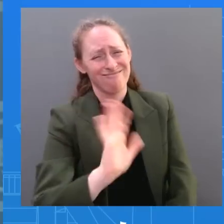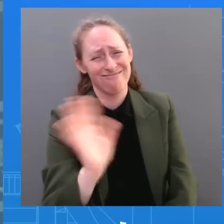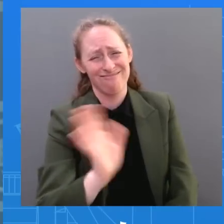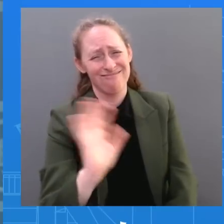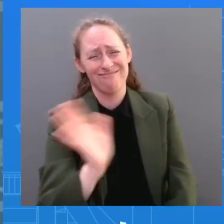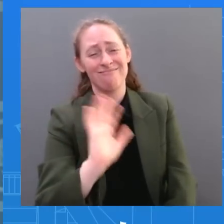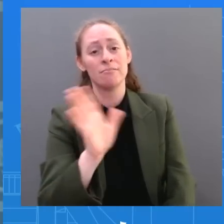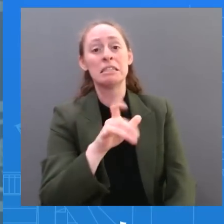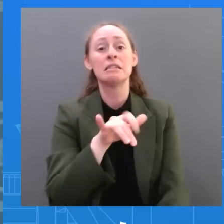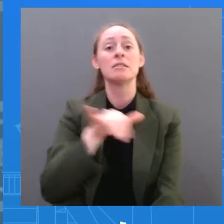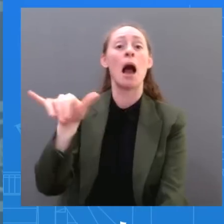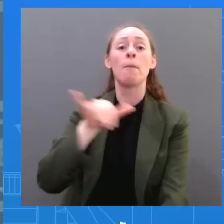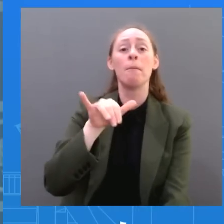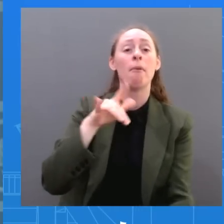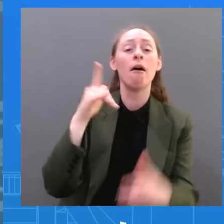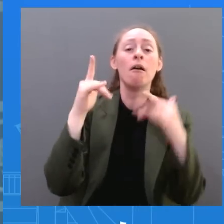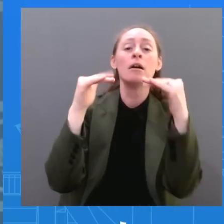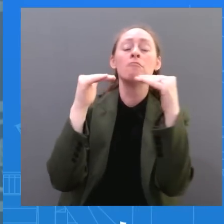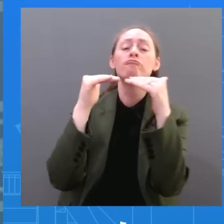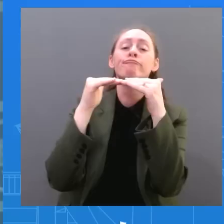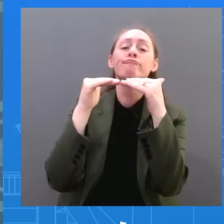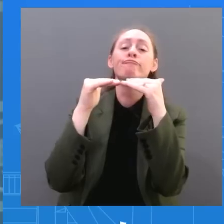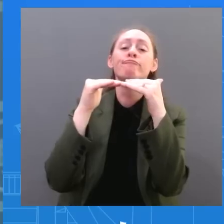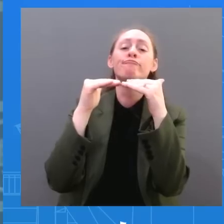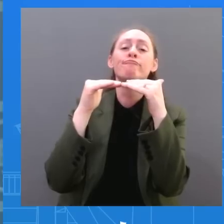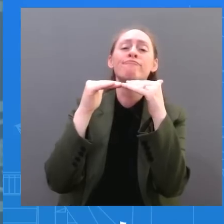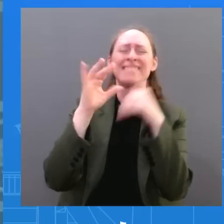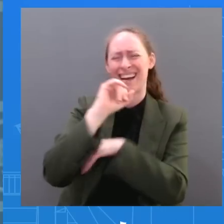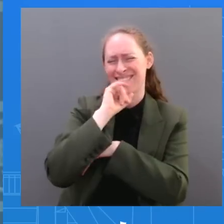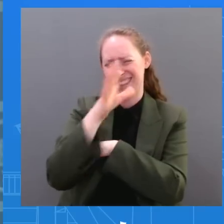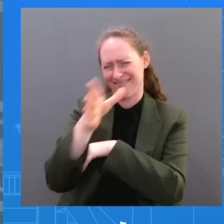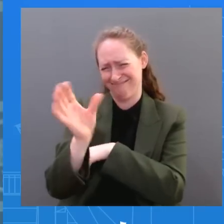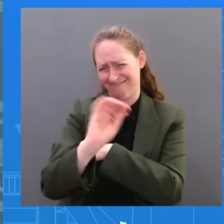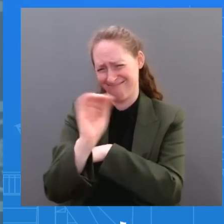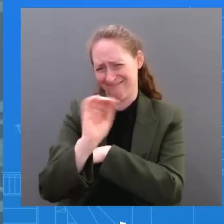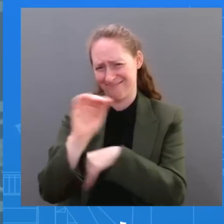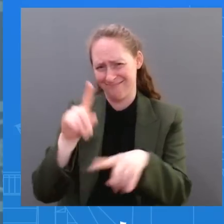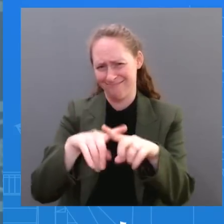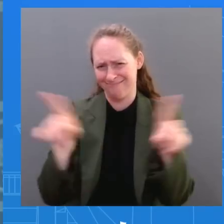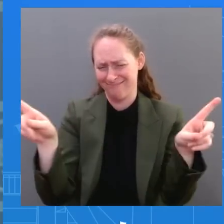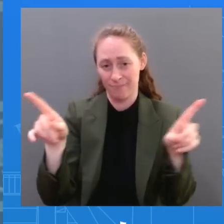We are talking about an attack on our democracy. We are talking about a very dark day